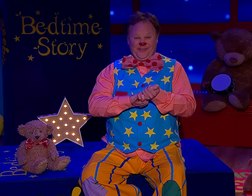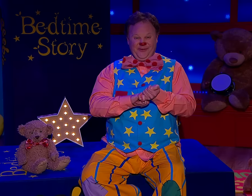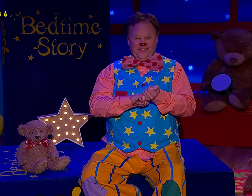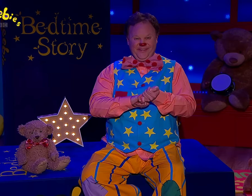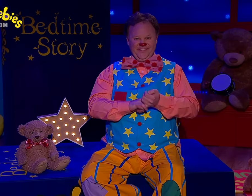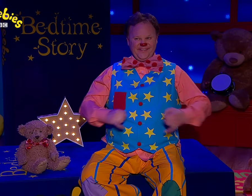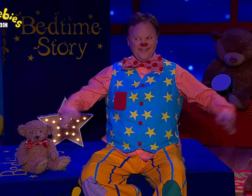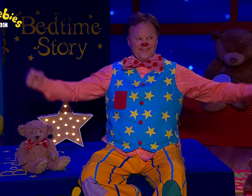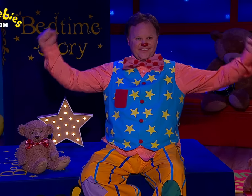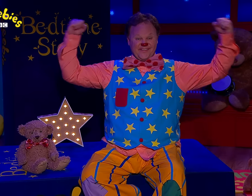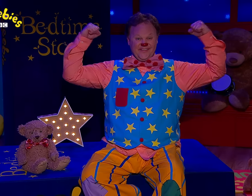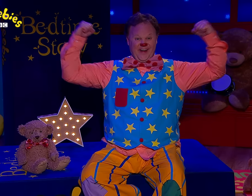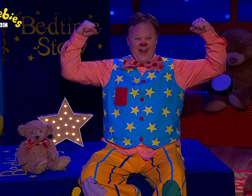susan's strong